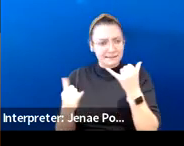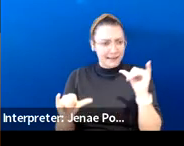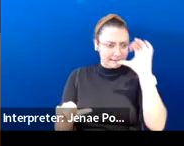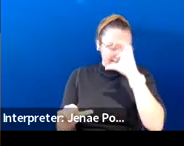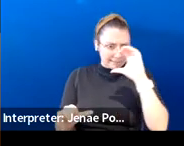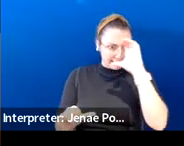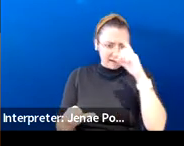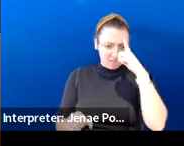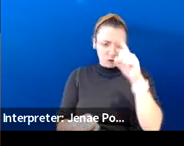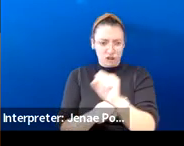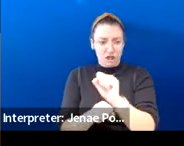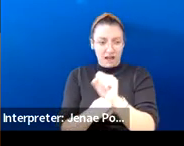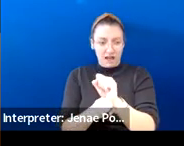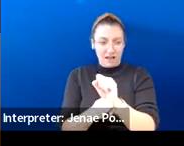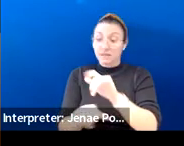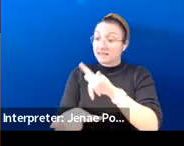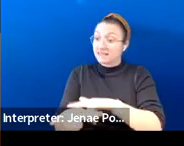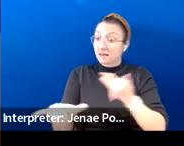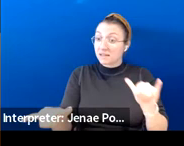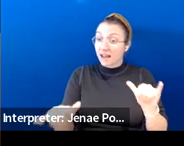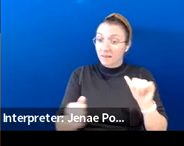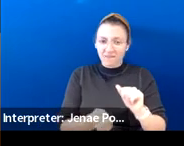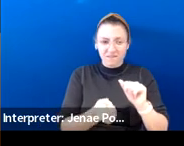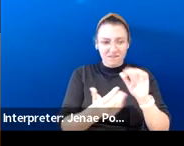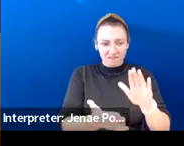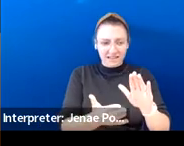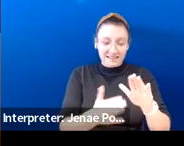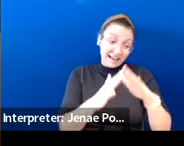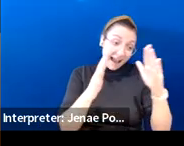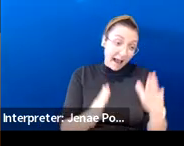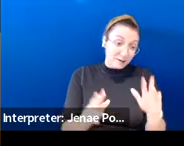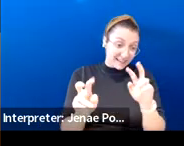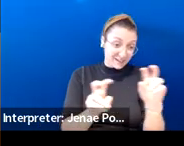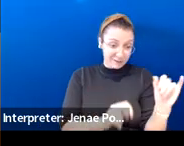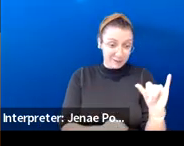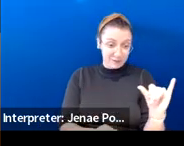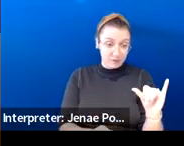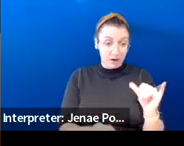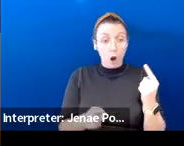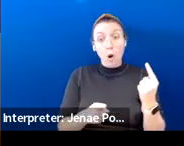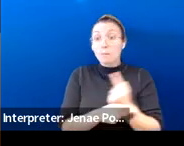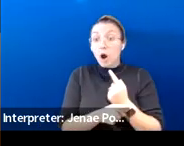But at the same time, they're facing financial issues. So even having the proper attire for a job interview can be challenging